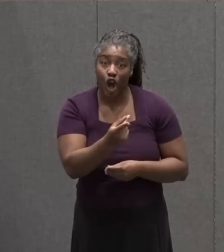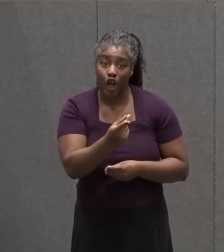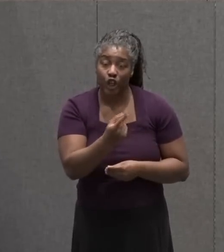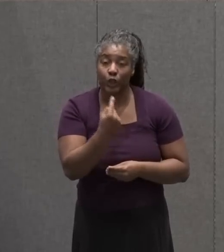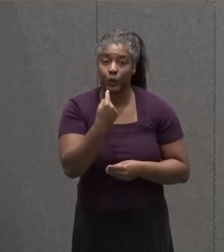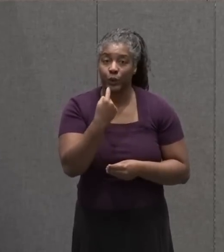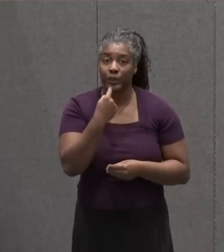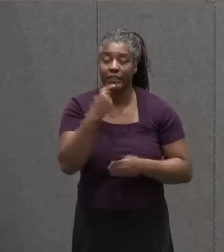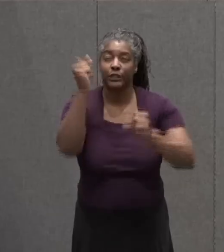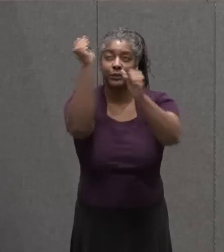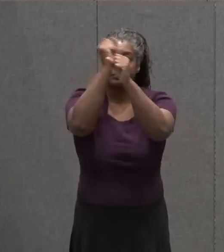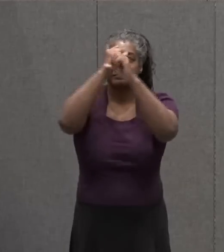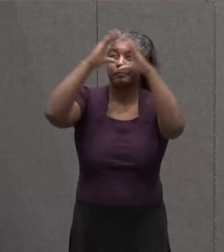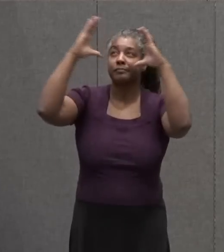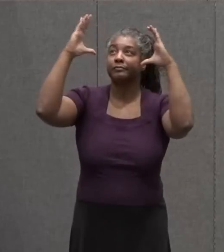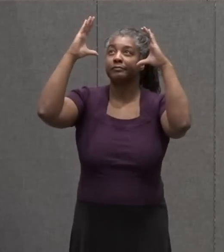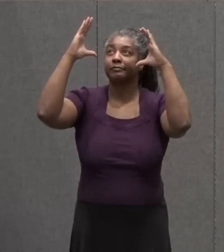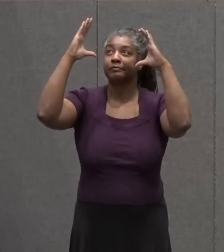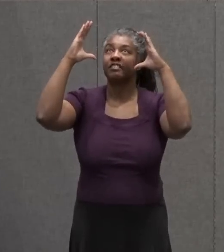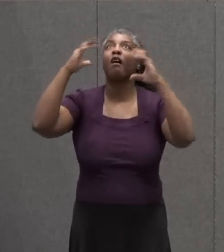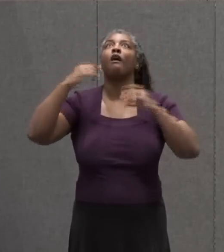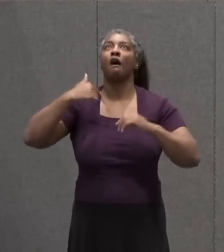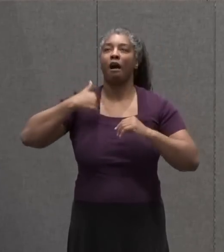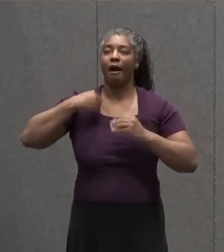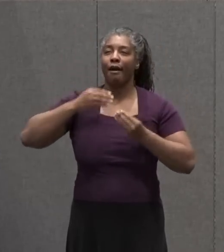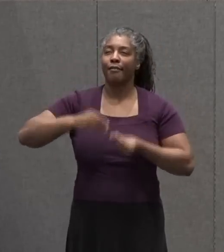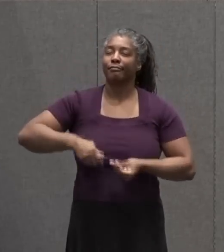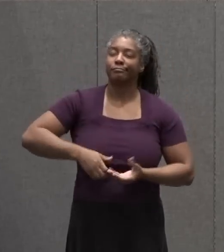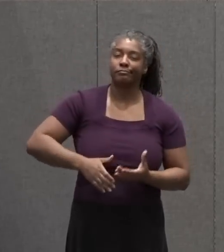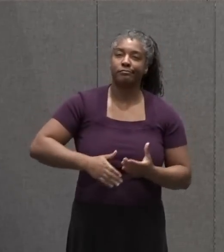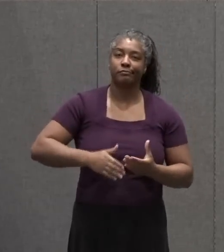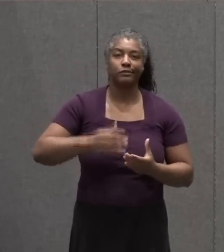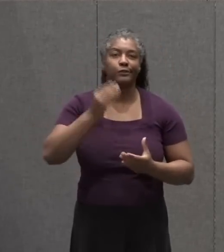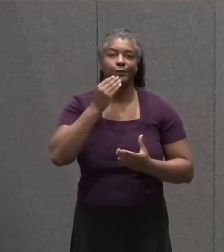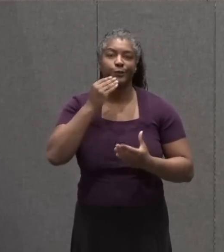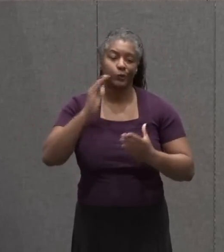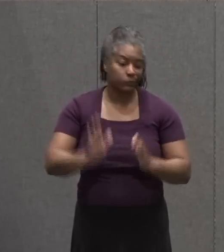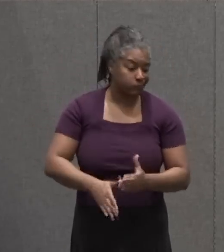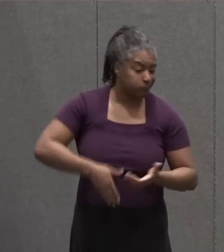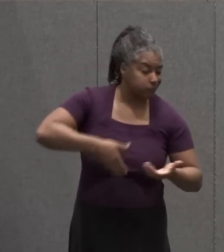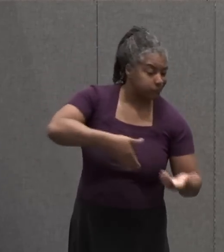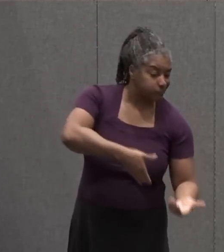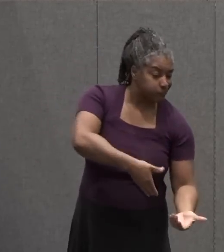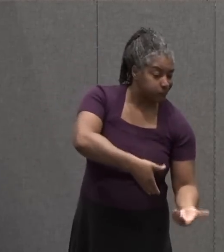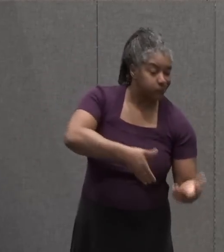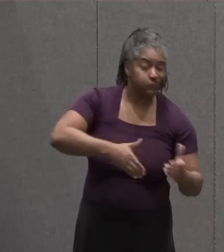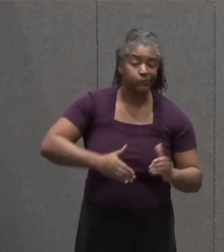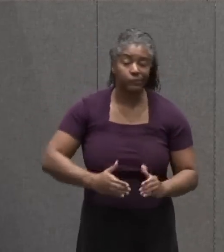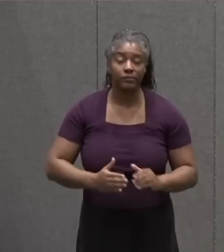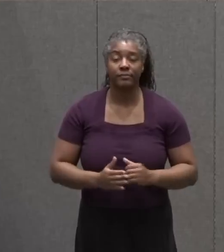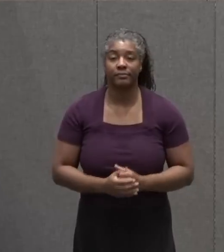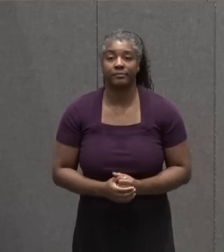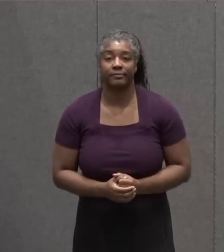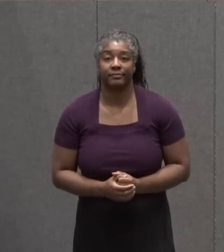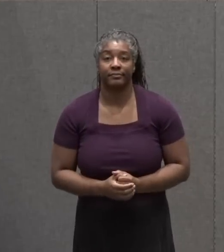around us, put some toys away, I can see that. Or maybe we need to brush our teeth,